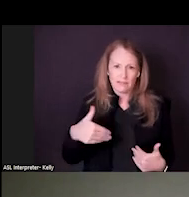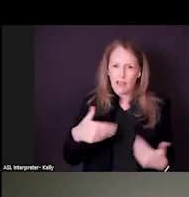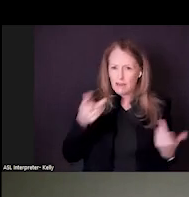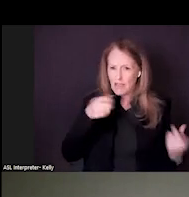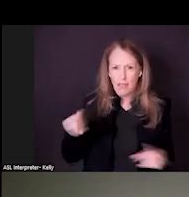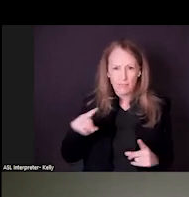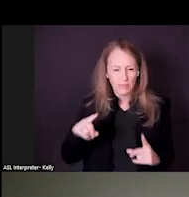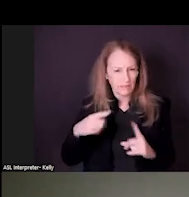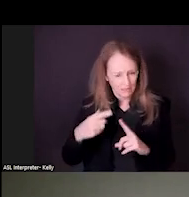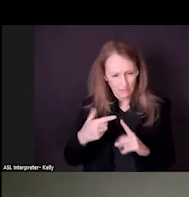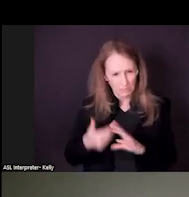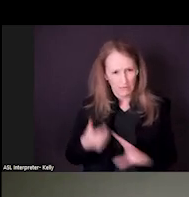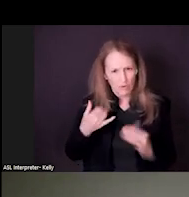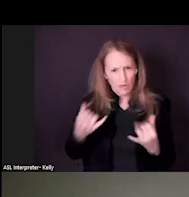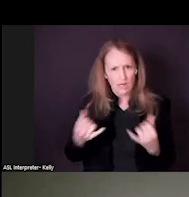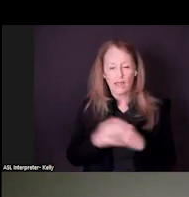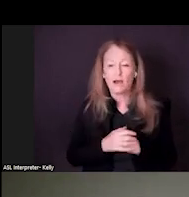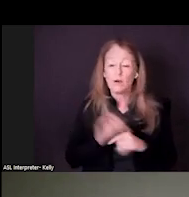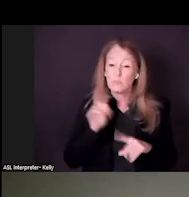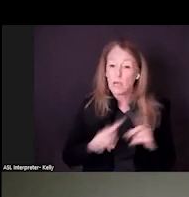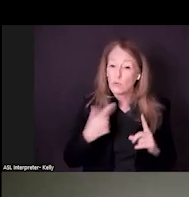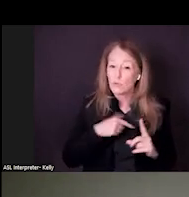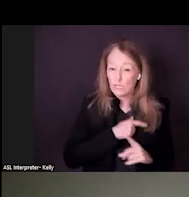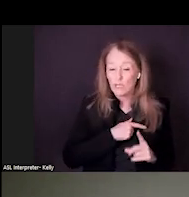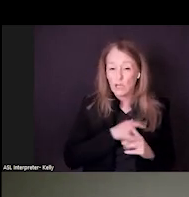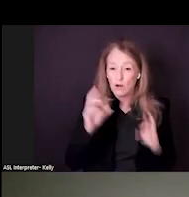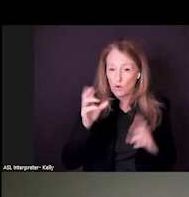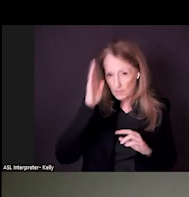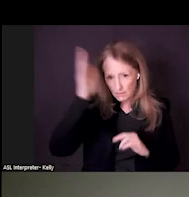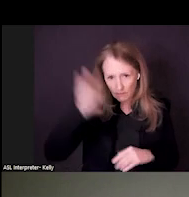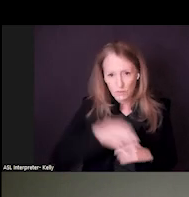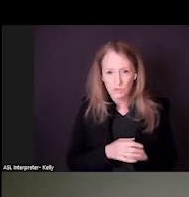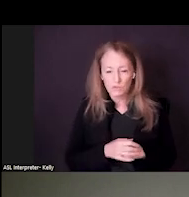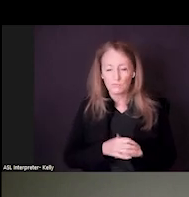AGENDA. ONE OF OUR PSYCHIATRIST IN SOUTH AUSTRALIA IS STARTING